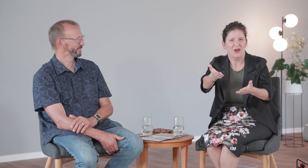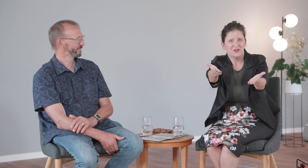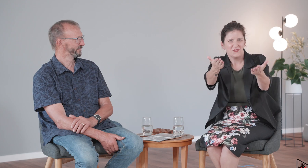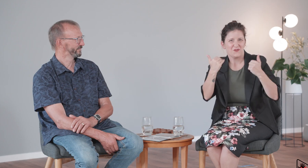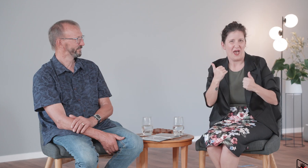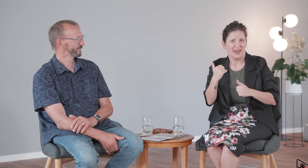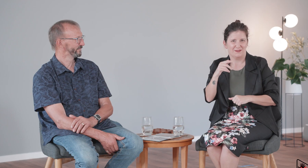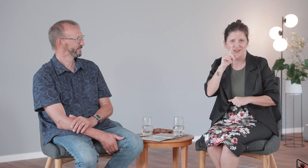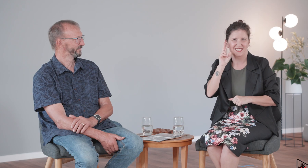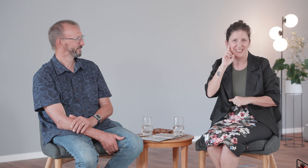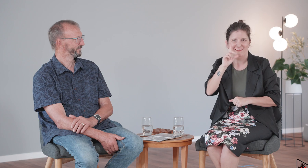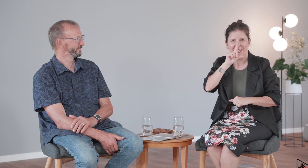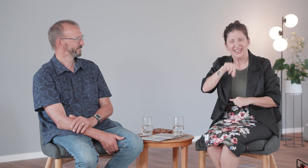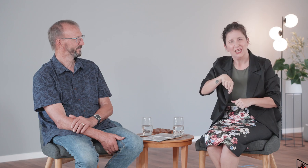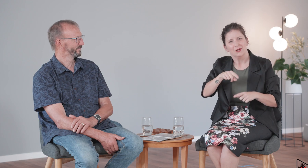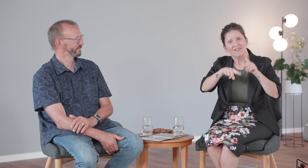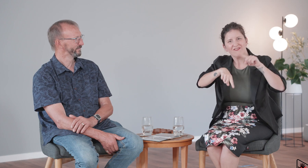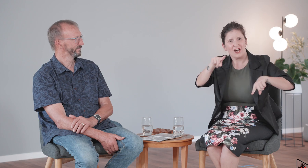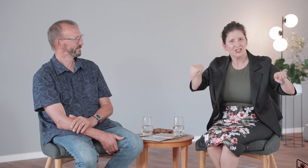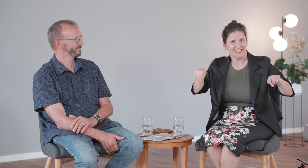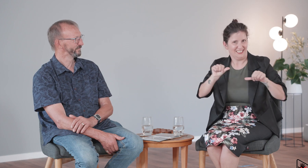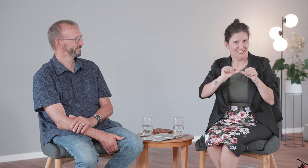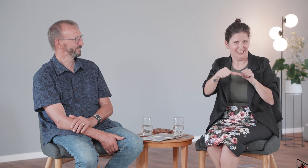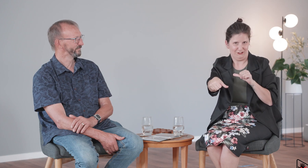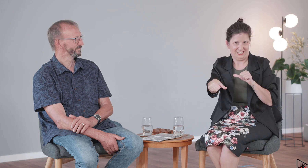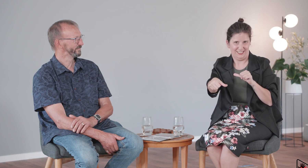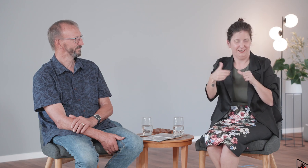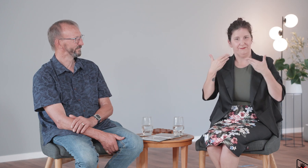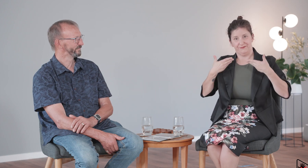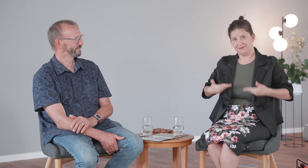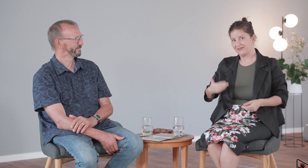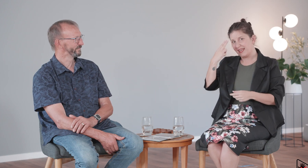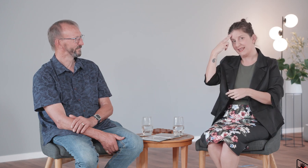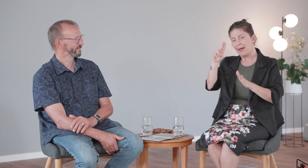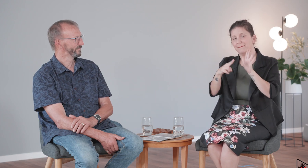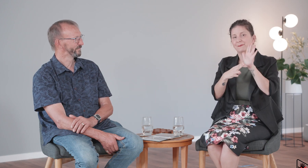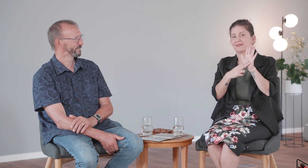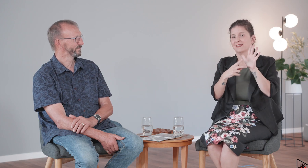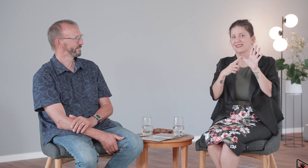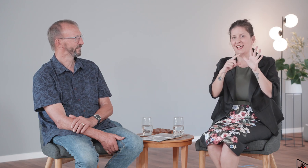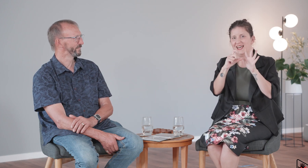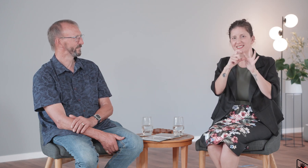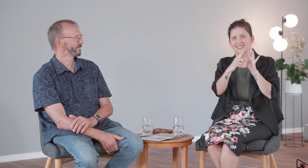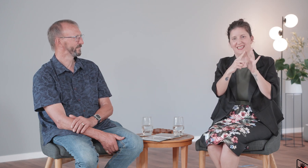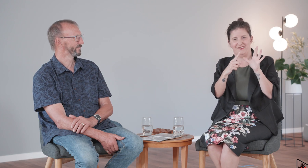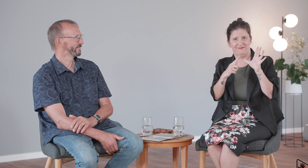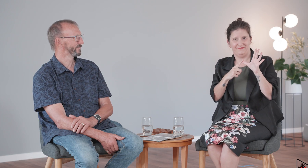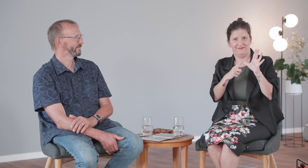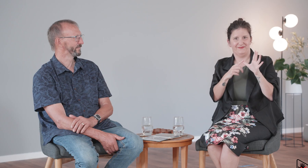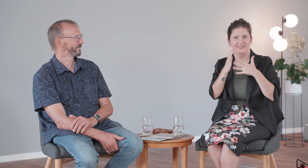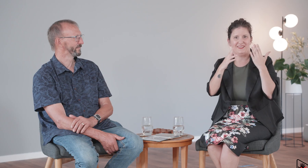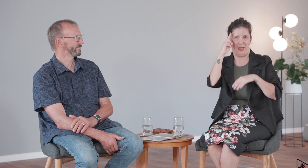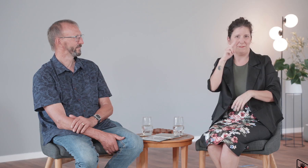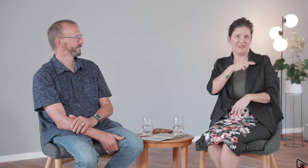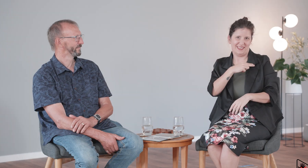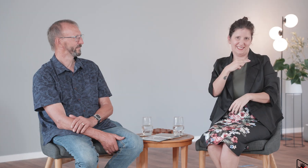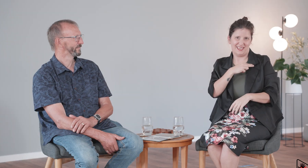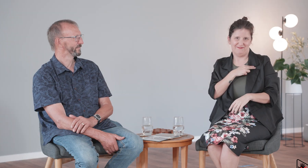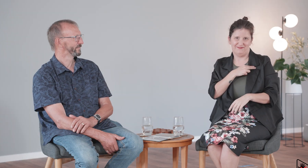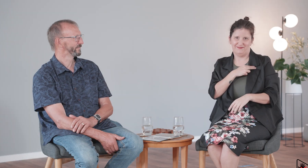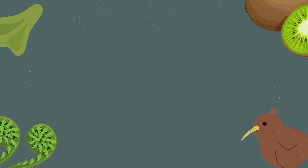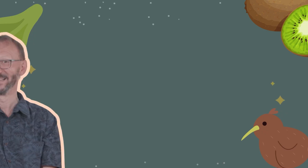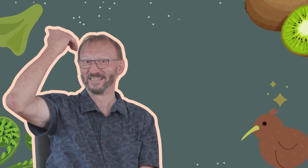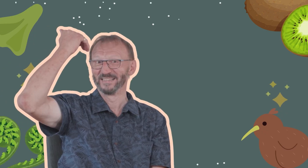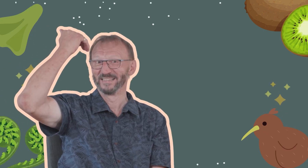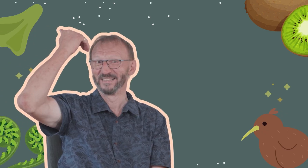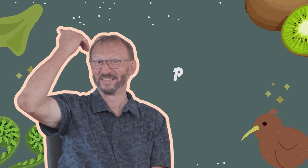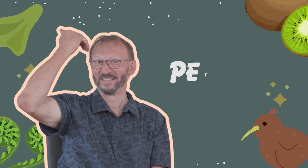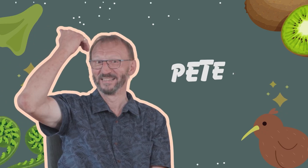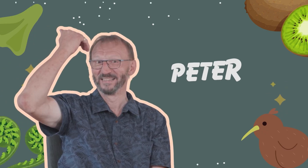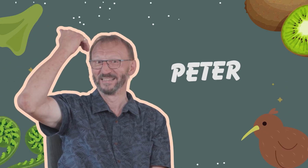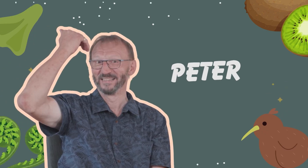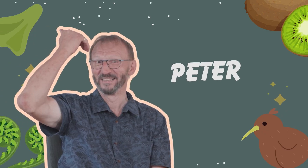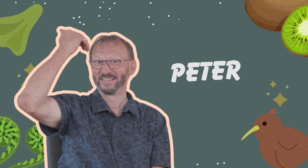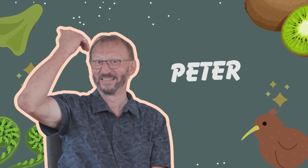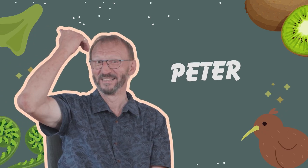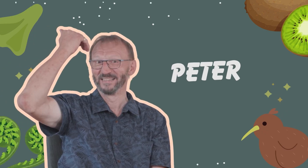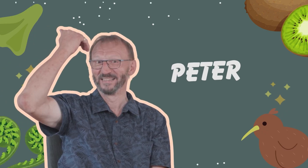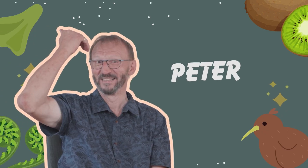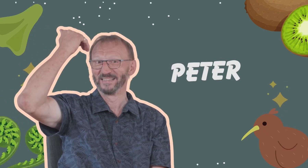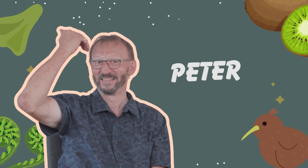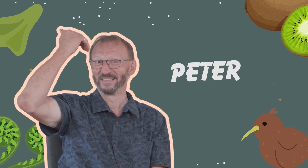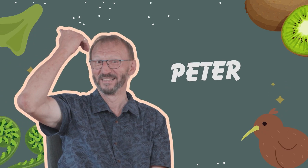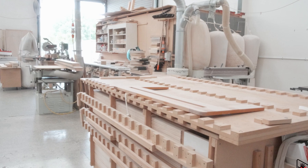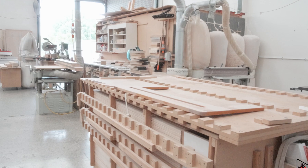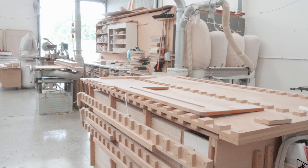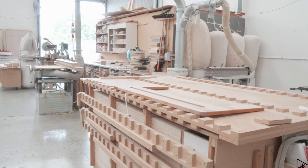Hello and welcome to the Deaf Kiwi Diversity series. My name is Nadia and this is my sign name.